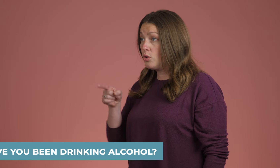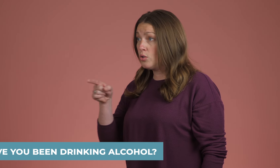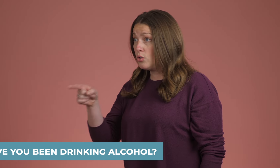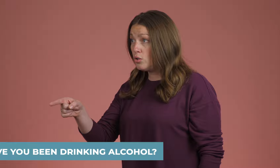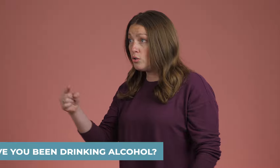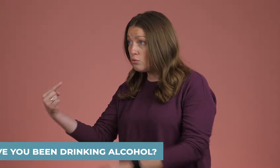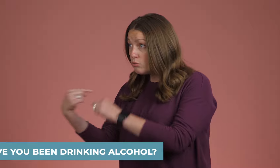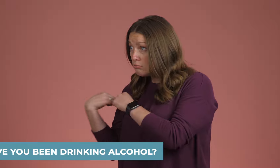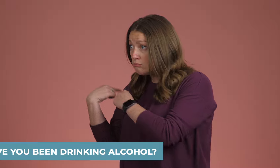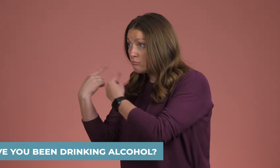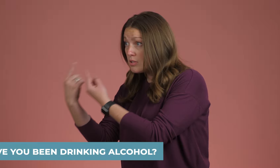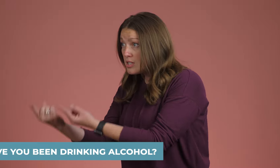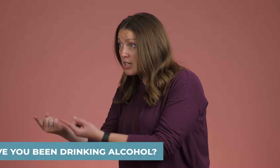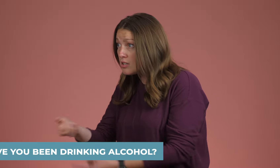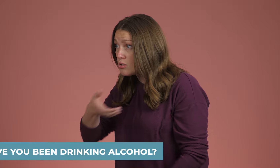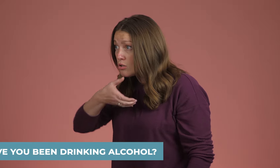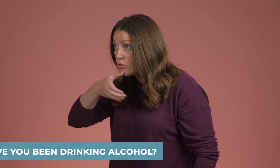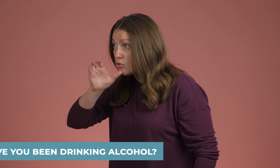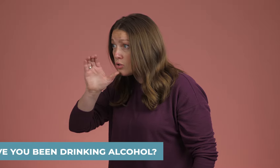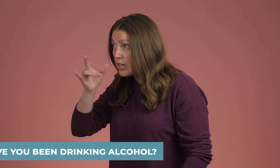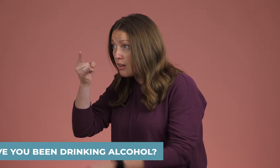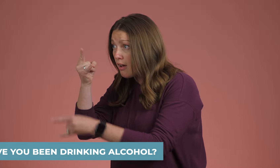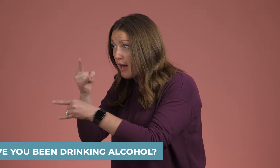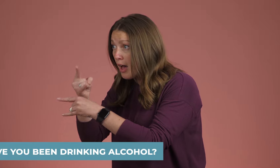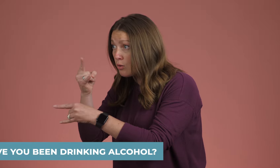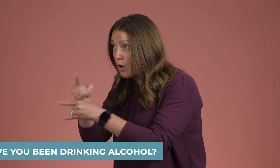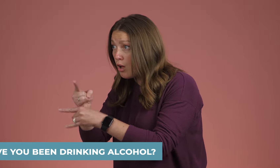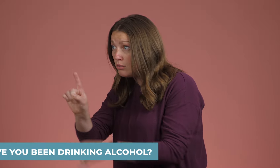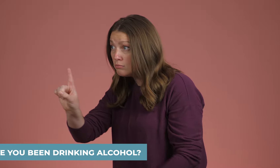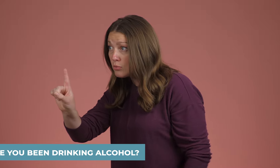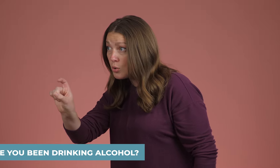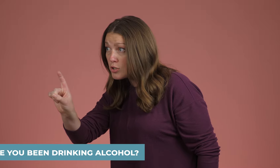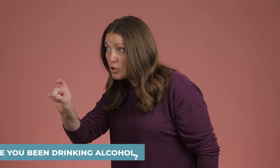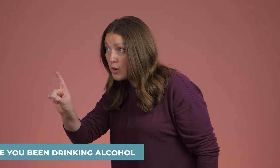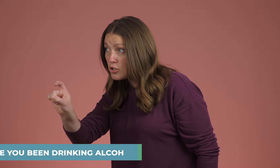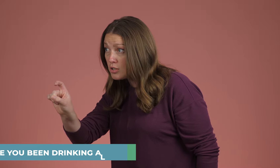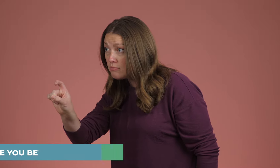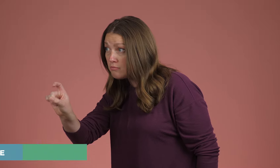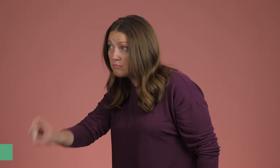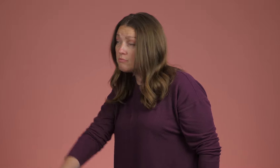You Since Drink Alcohol Question. Question.